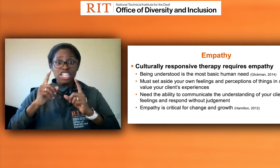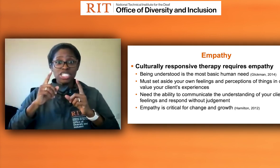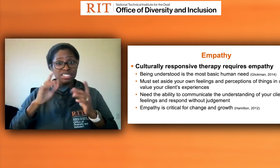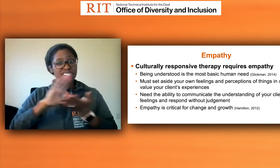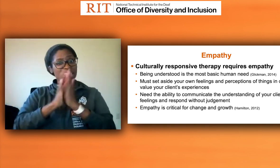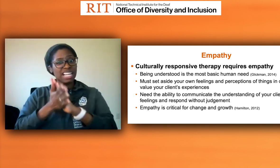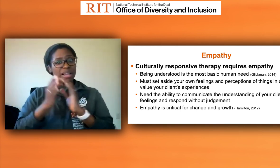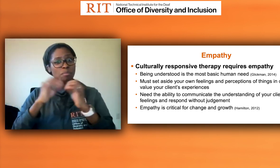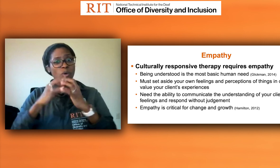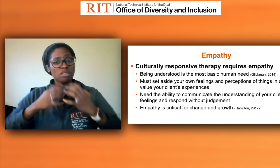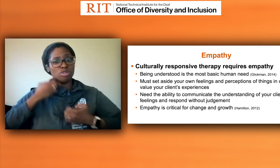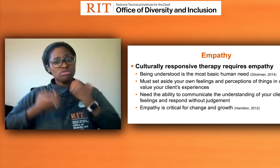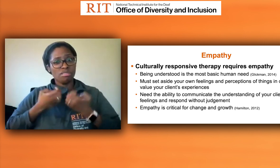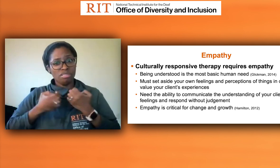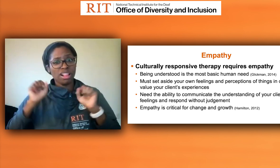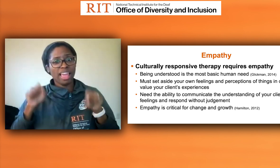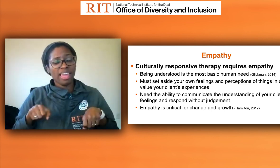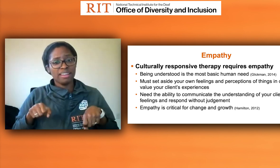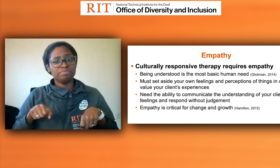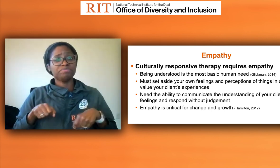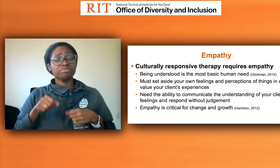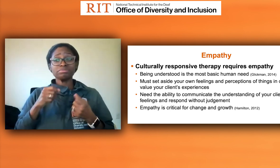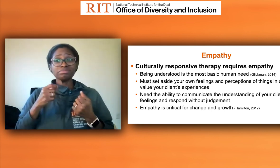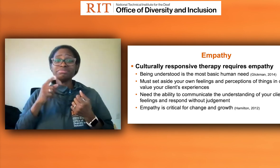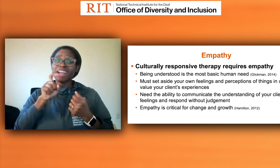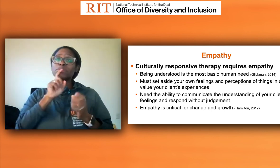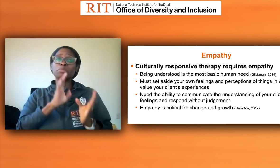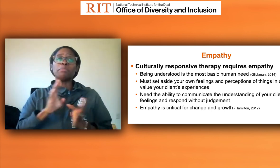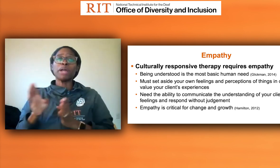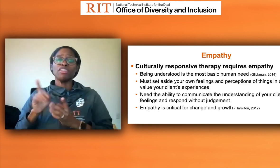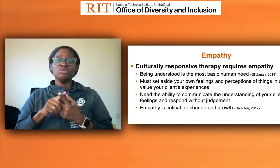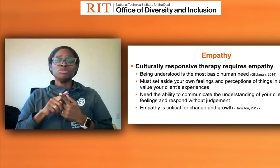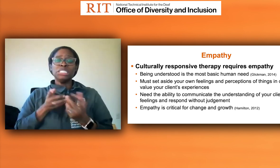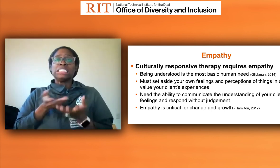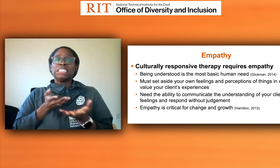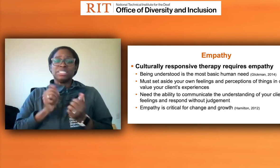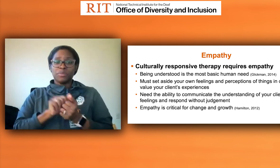and sometimes, conversations can become very emotional because of that, and it's important